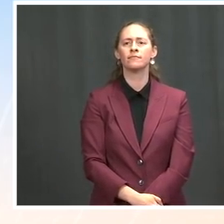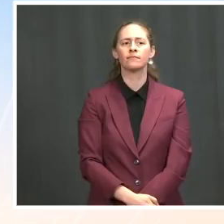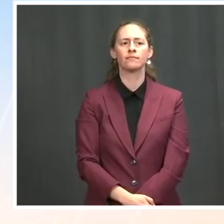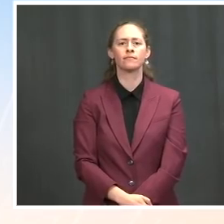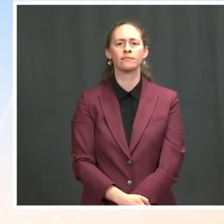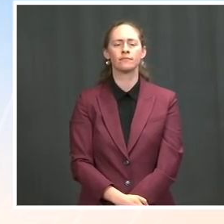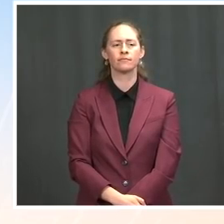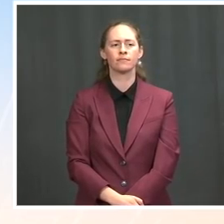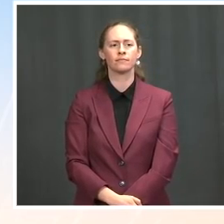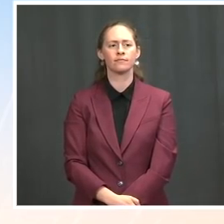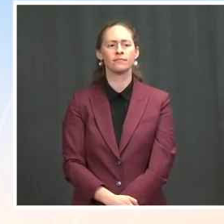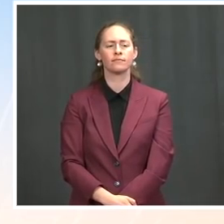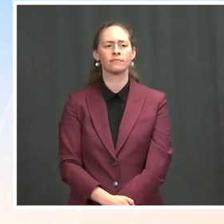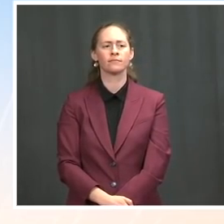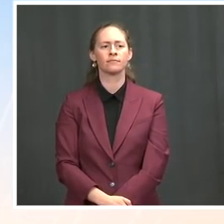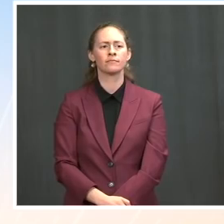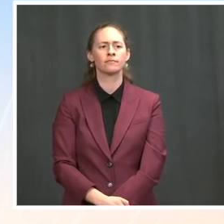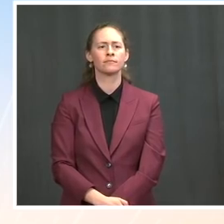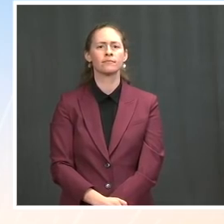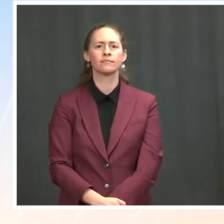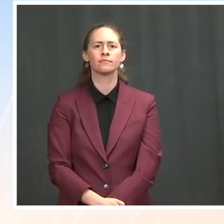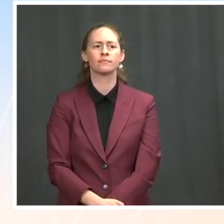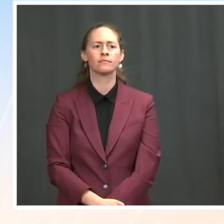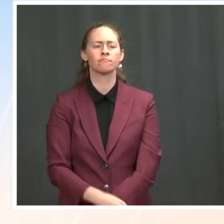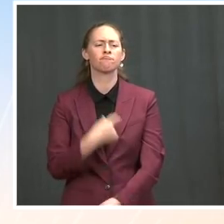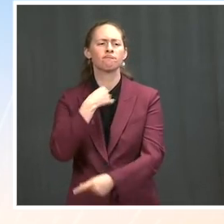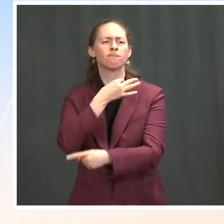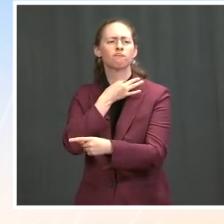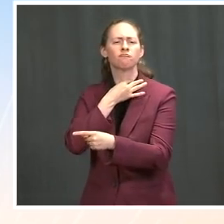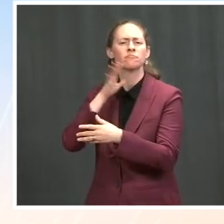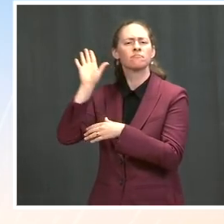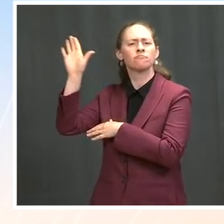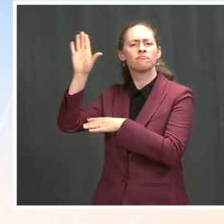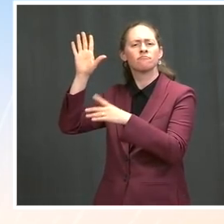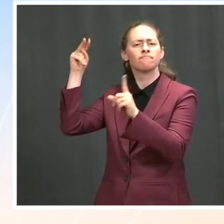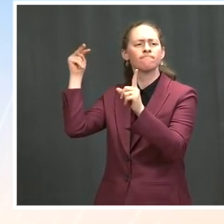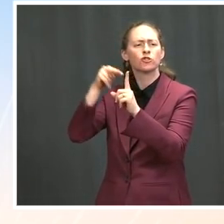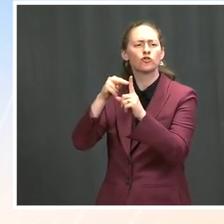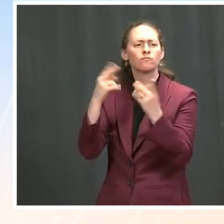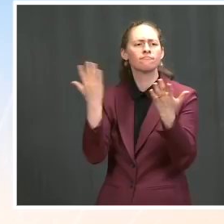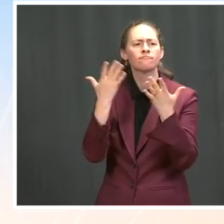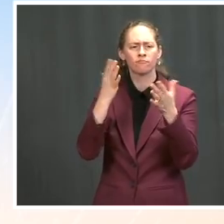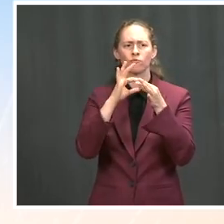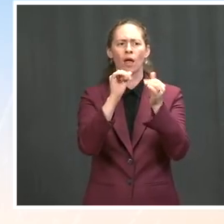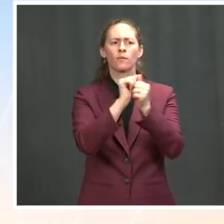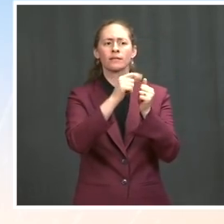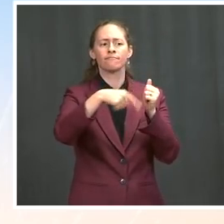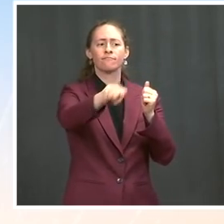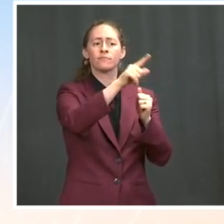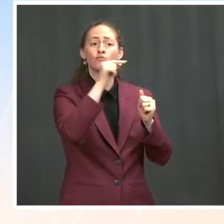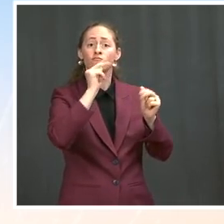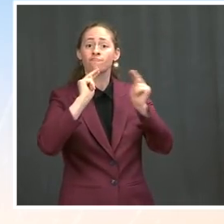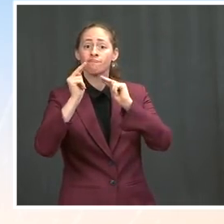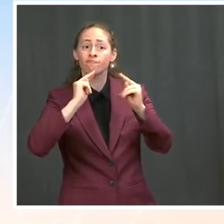how does the President view his role in these negotiations? Is he the closer? Is the the facilitator? Like what's his approach this week to try